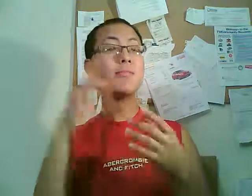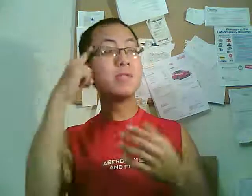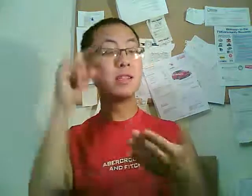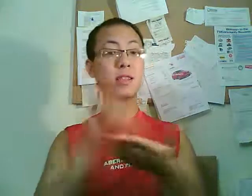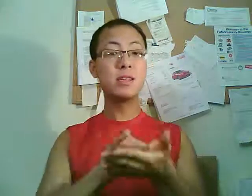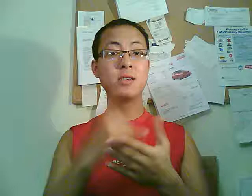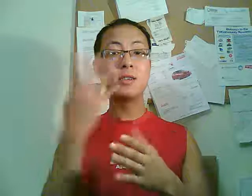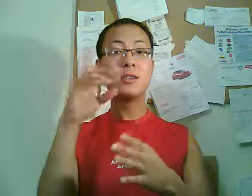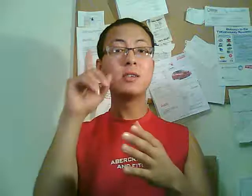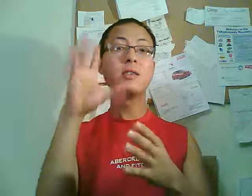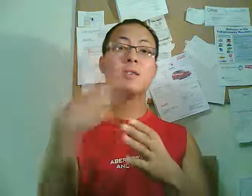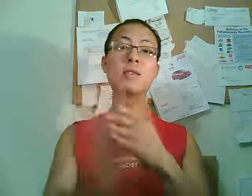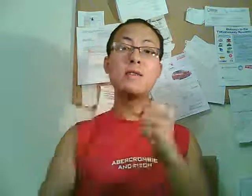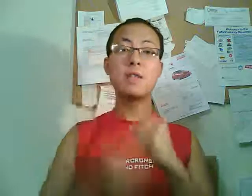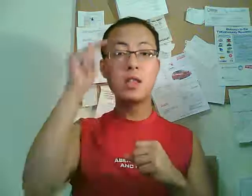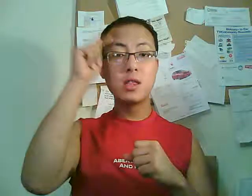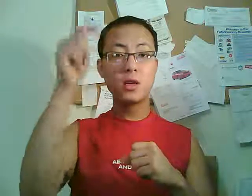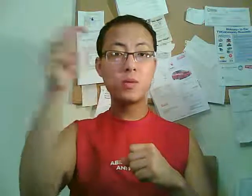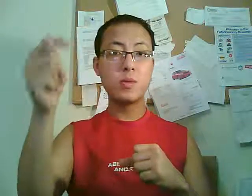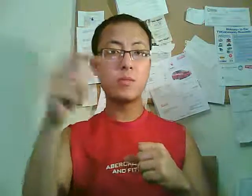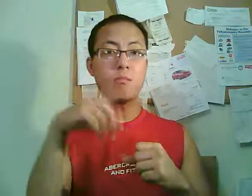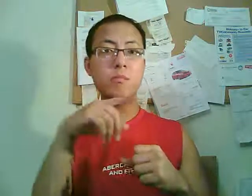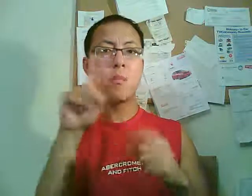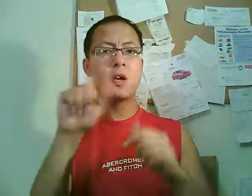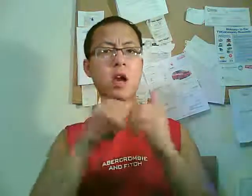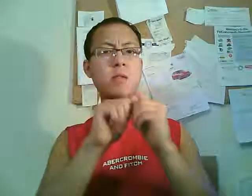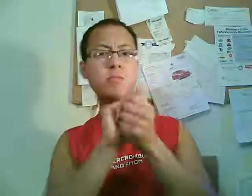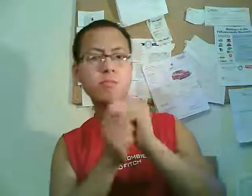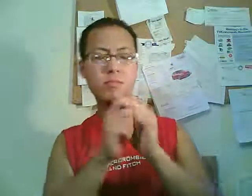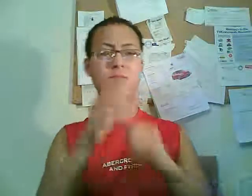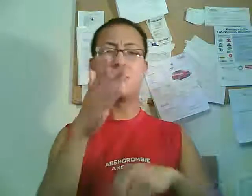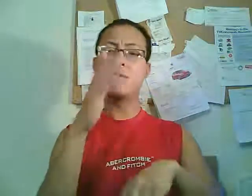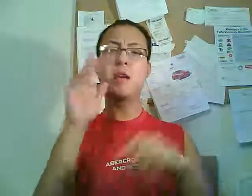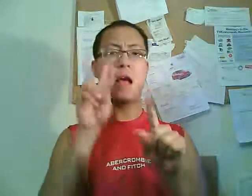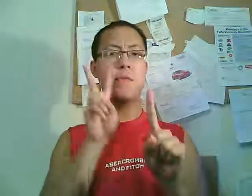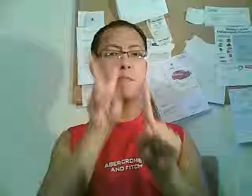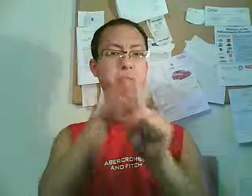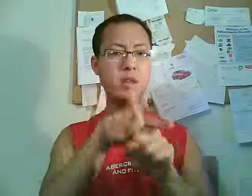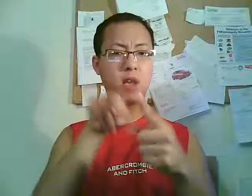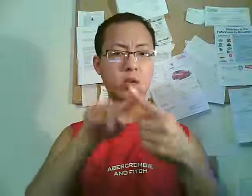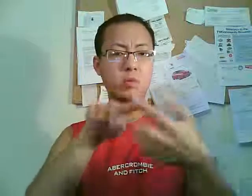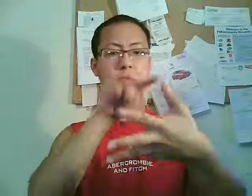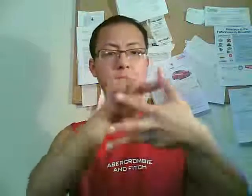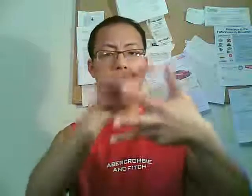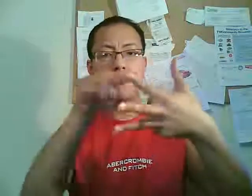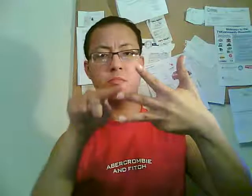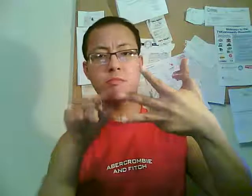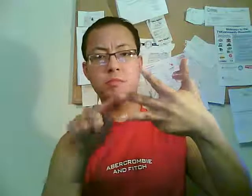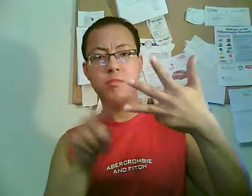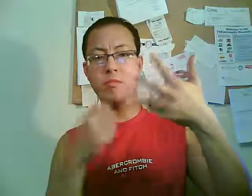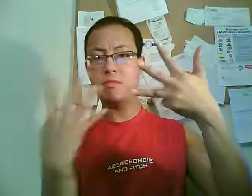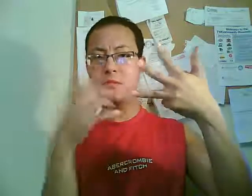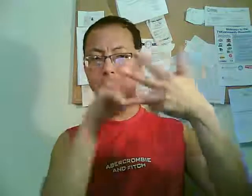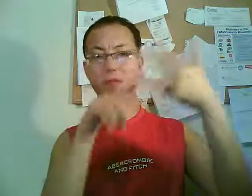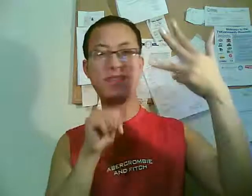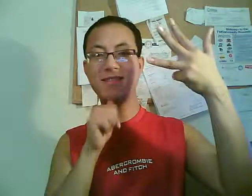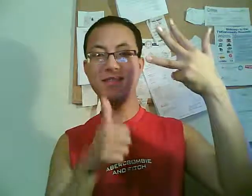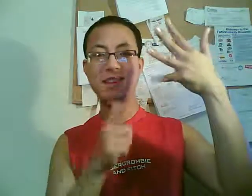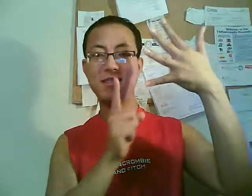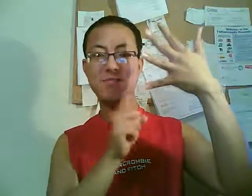I think that the deficit theory applies to the first four settings, but not the last one.